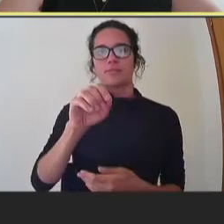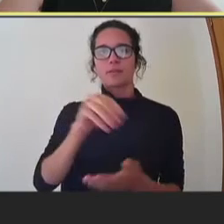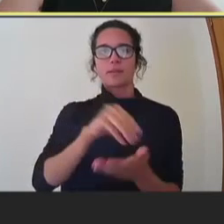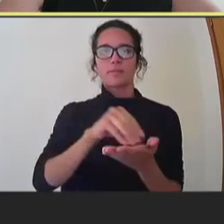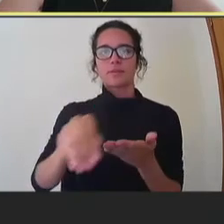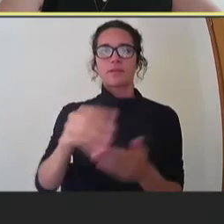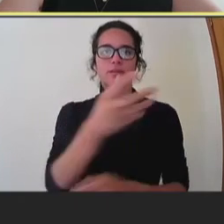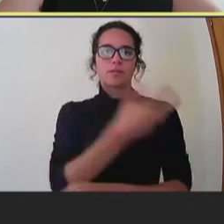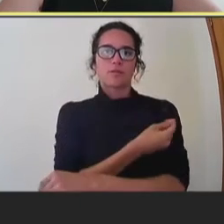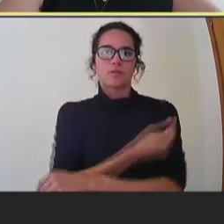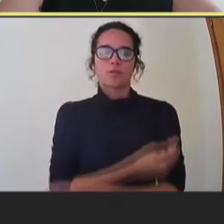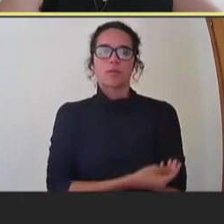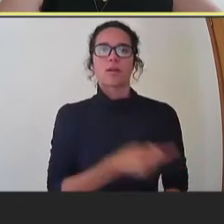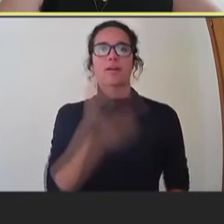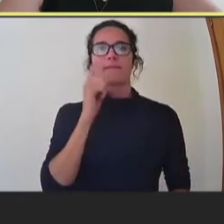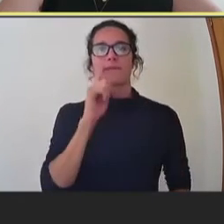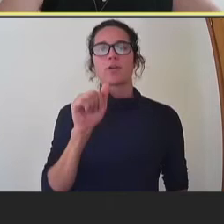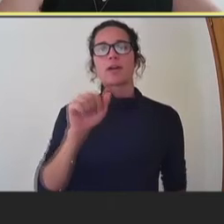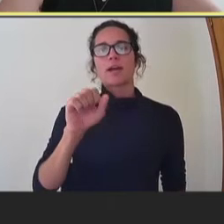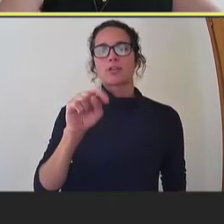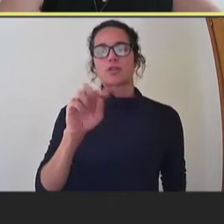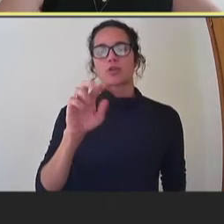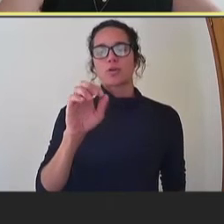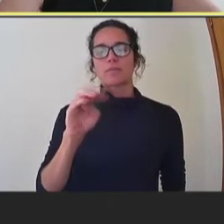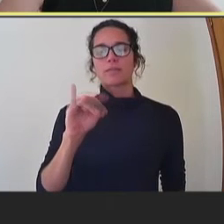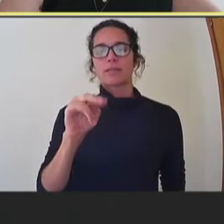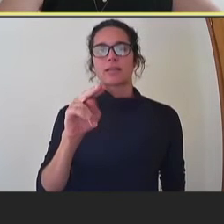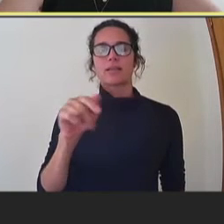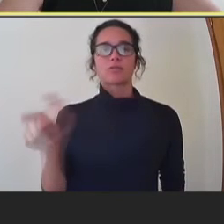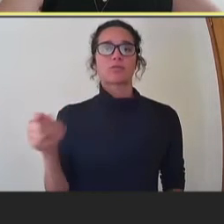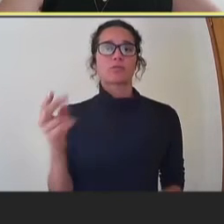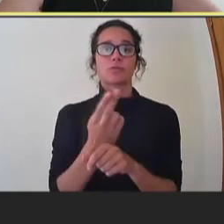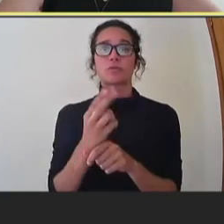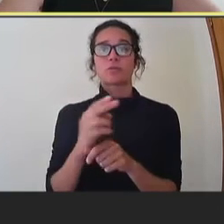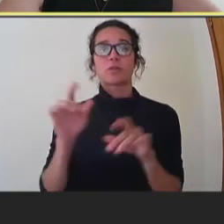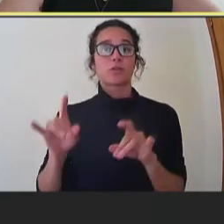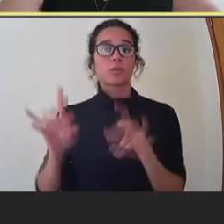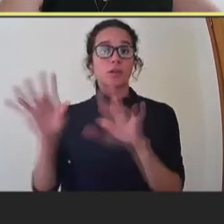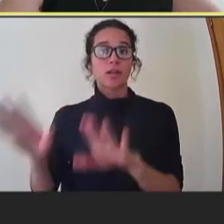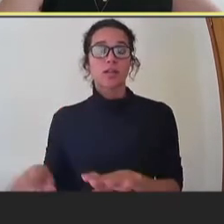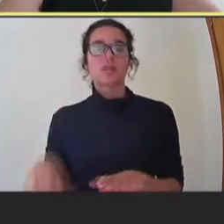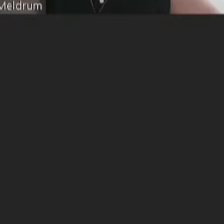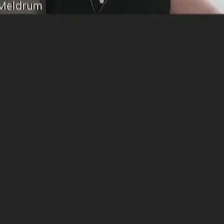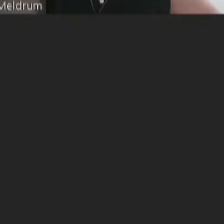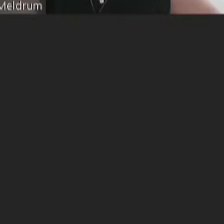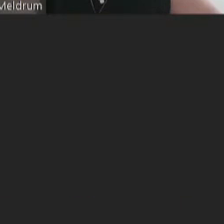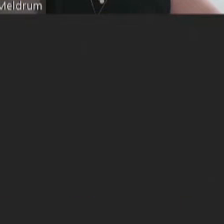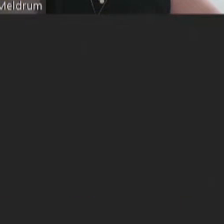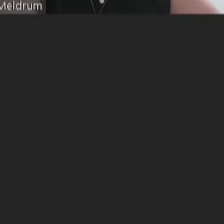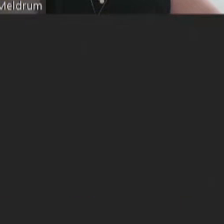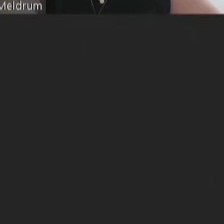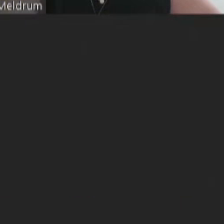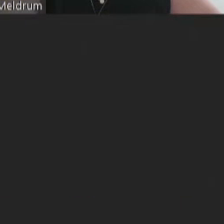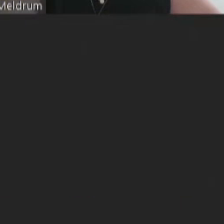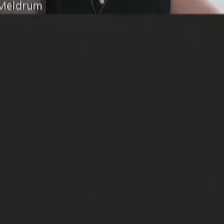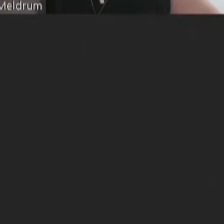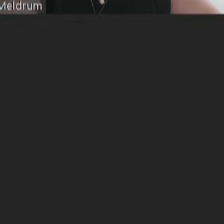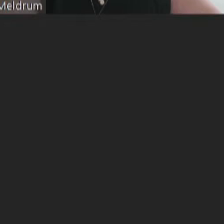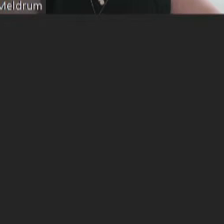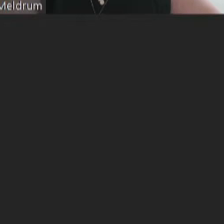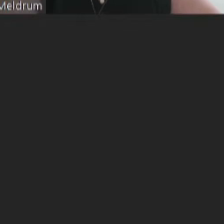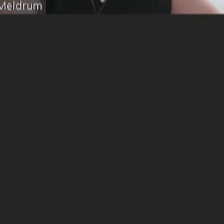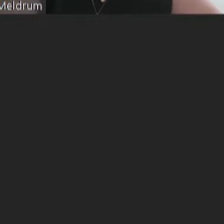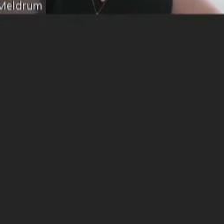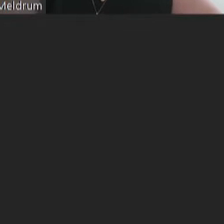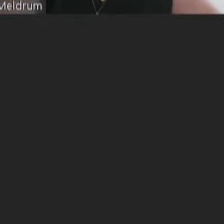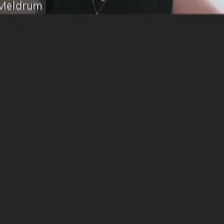vaccine. And that was used in Australia and also five other countries in the Asia Pac region.